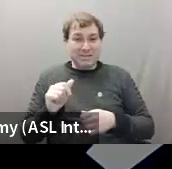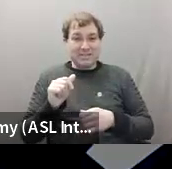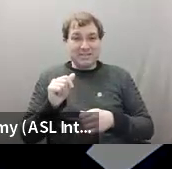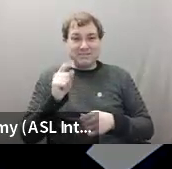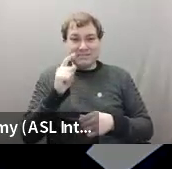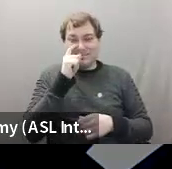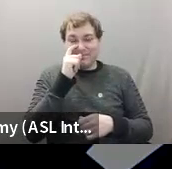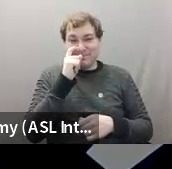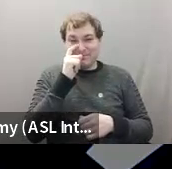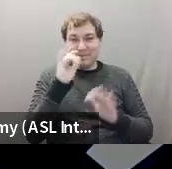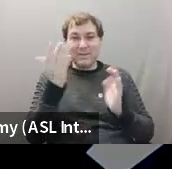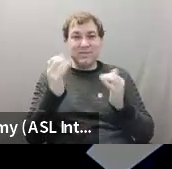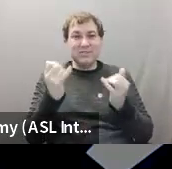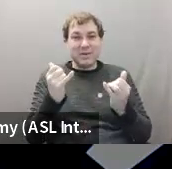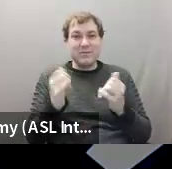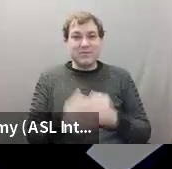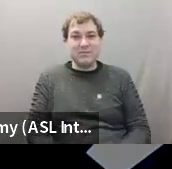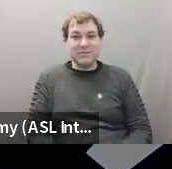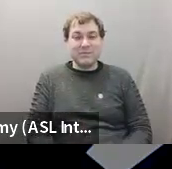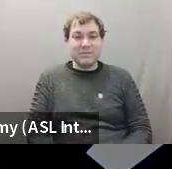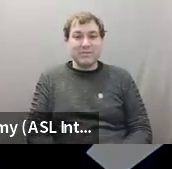james turner: compared to now james turner: I'm 58 years old.